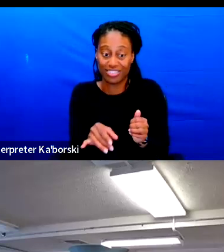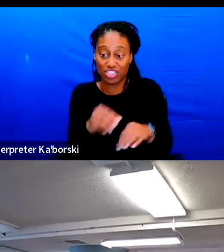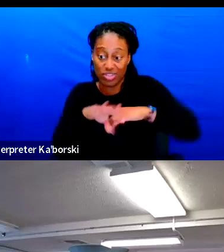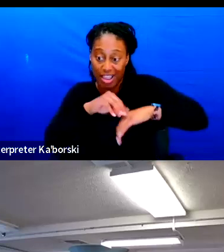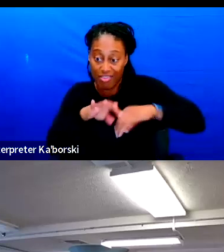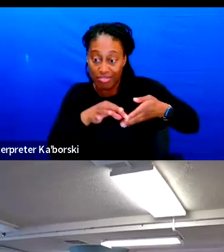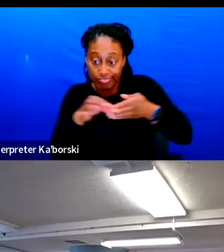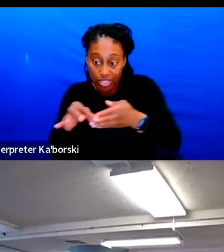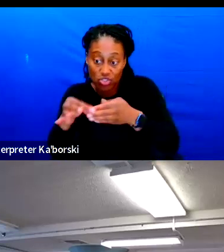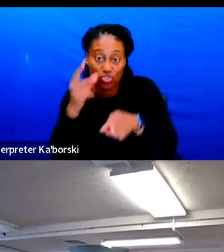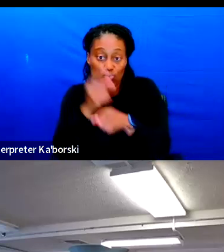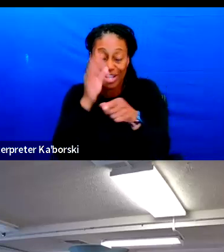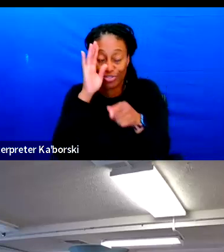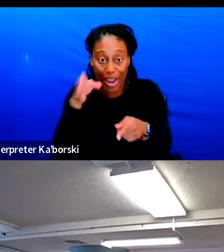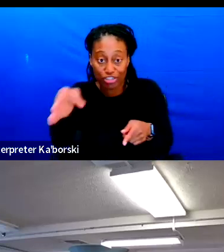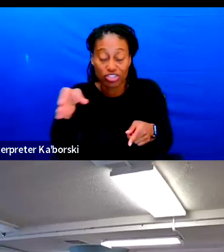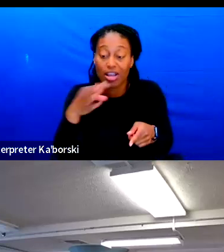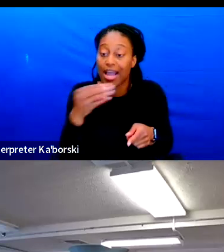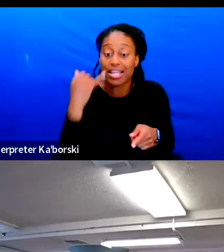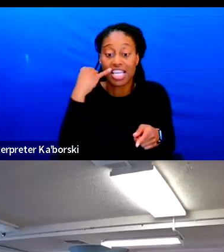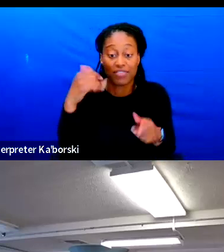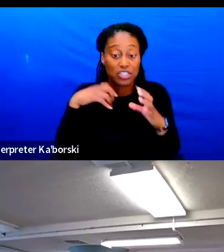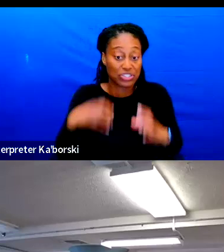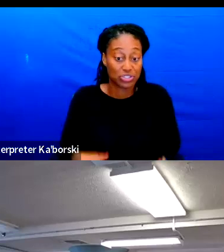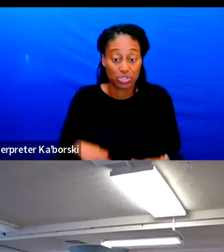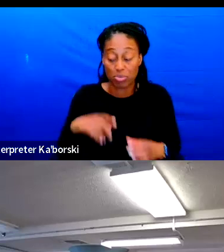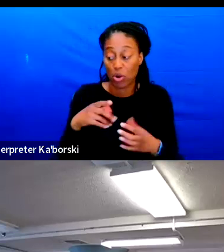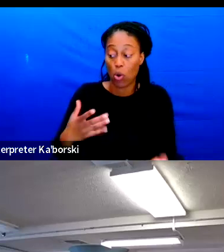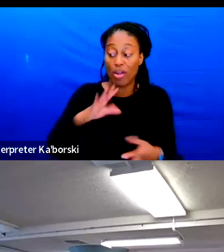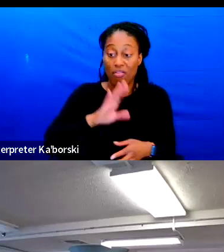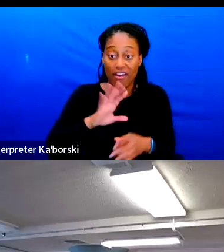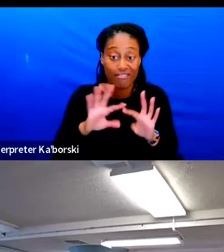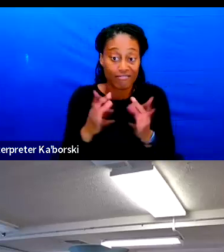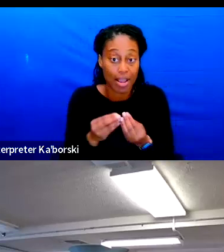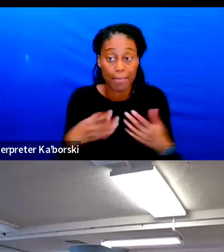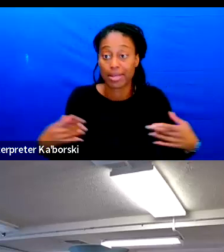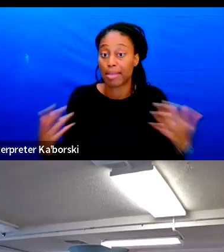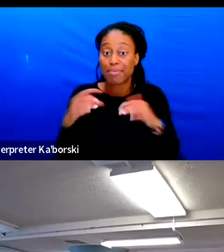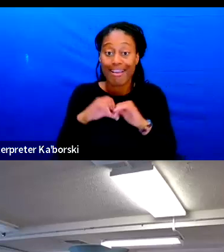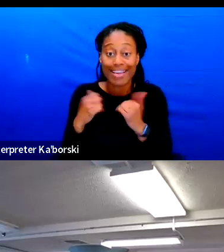Kyle Kleist: So whether it be the consumer, the family. Kyle Kleist: even agencies. I know